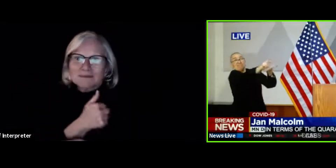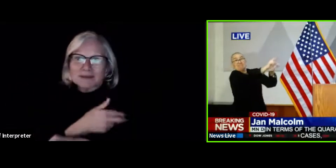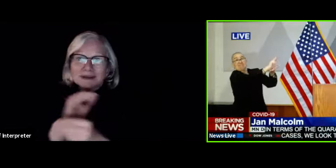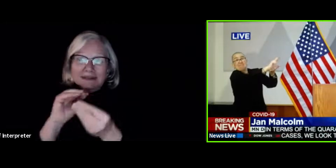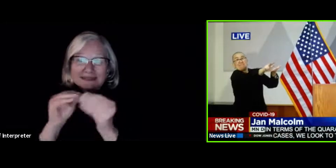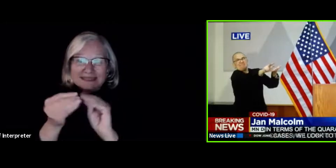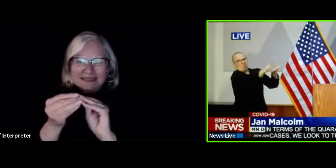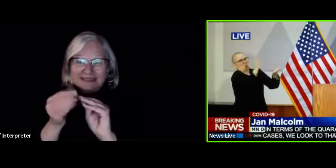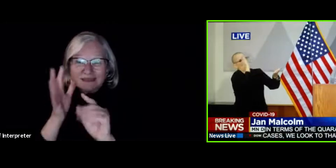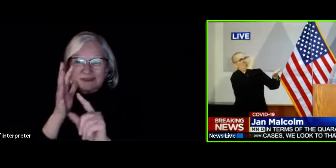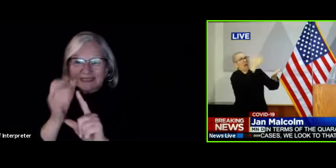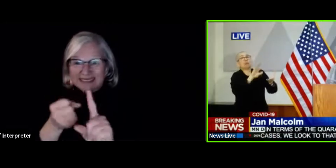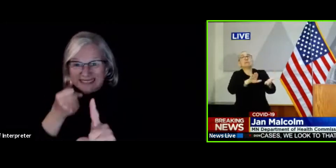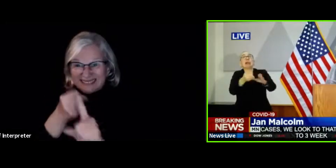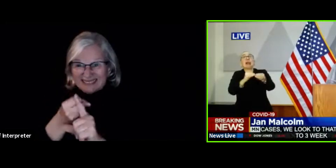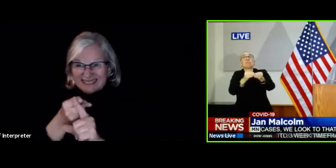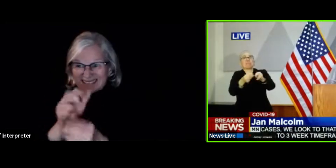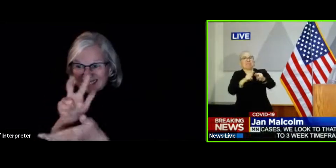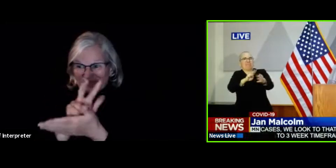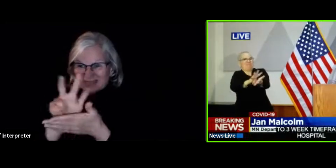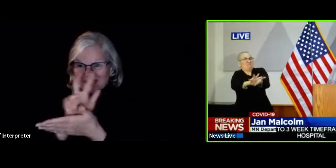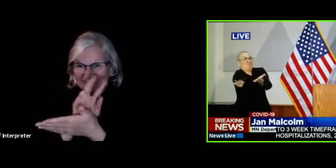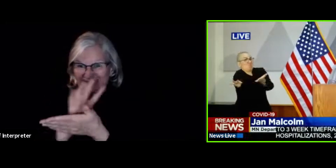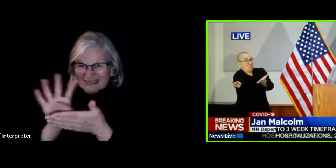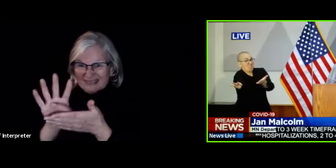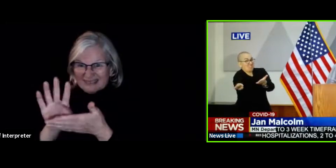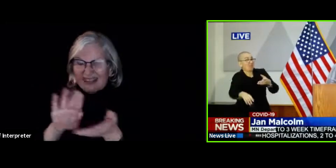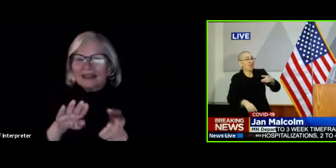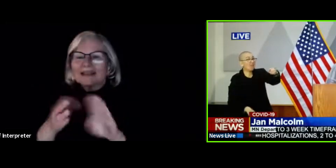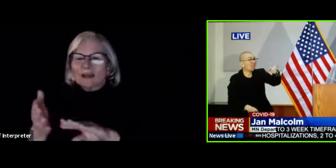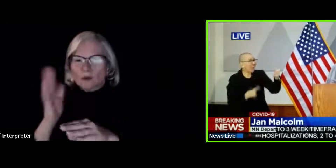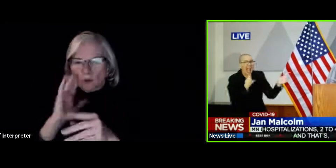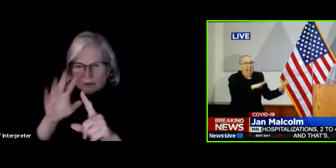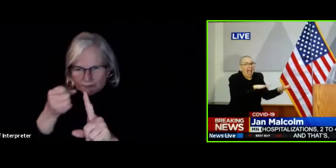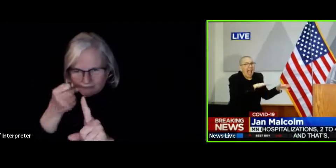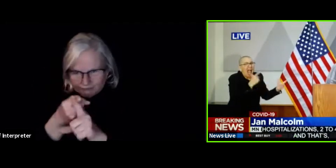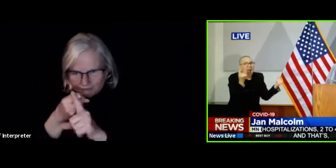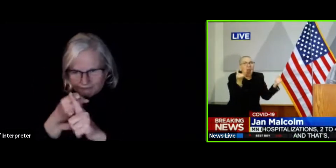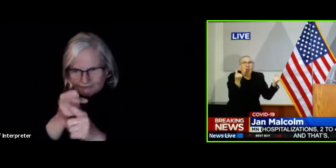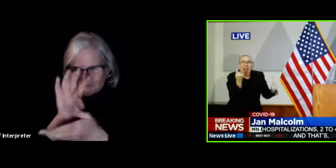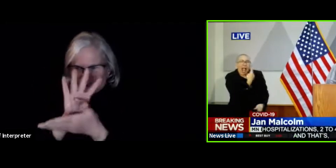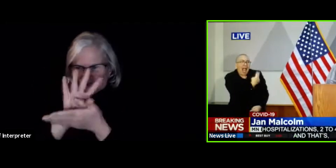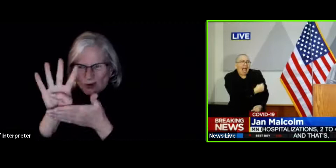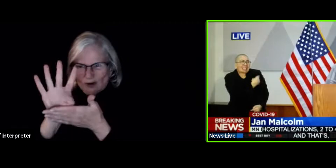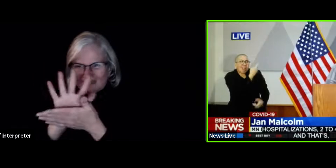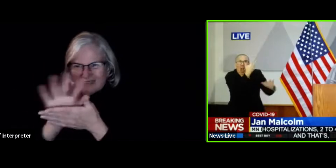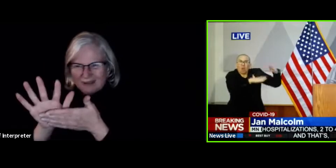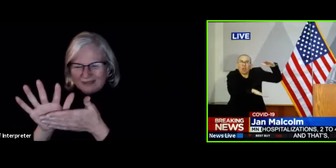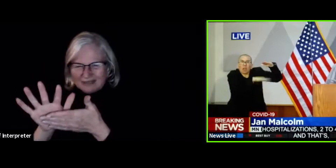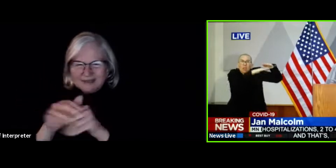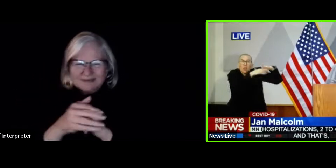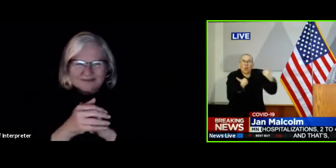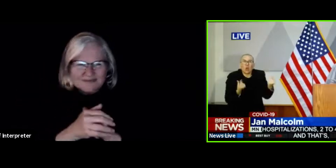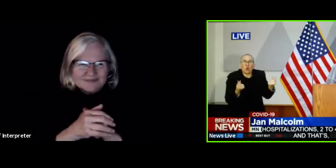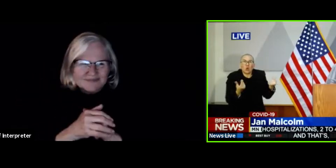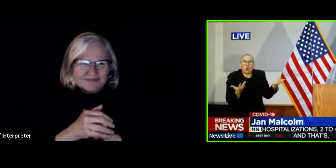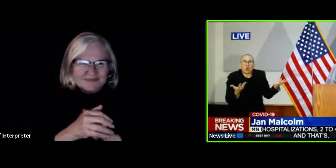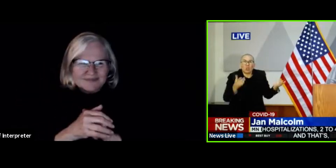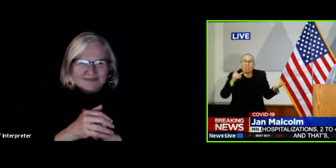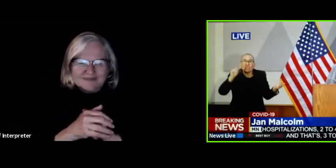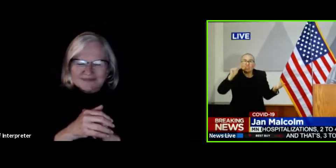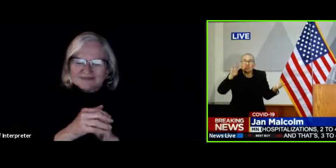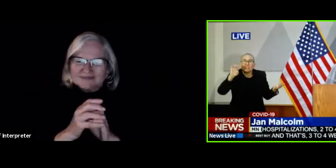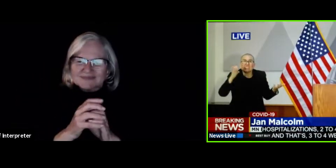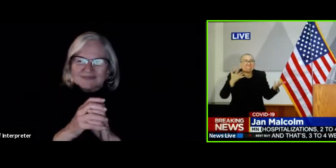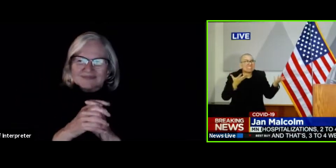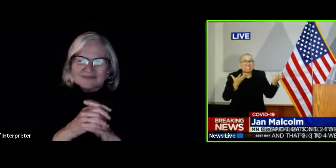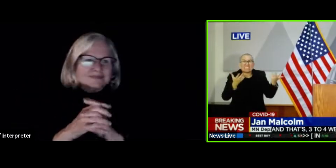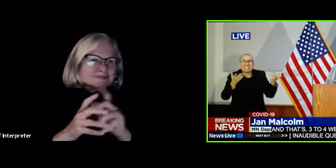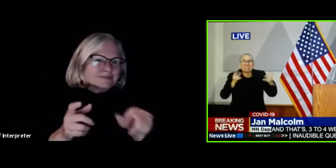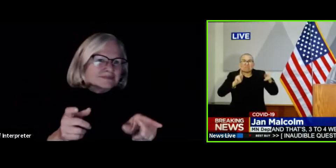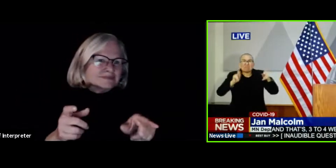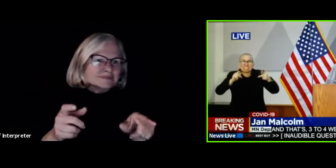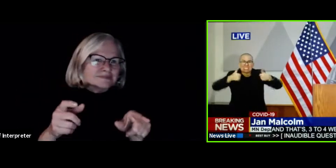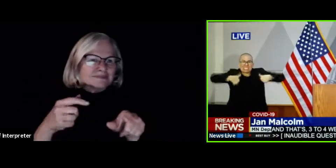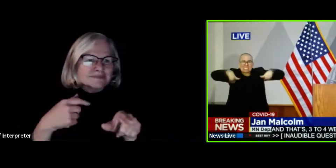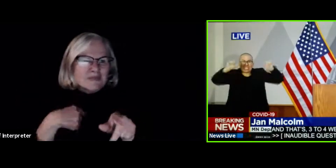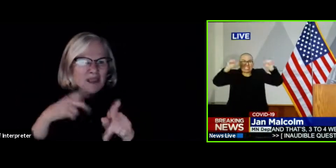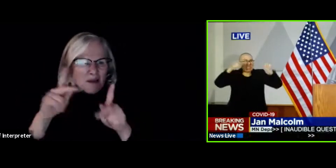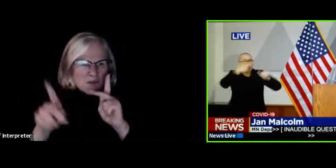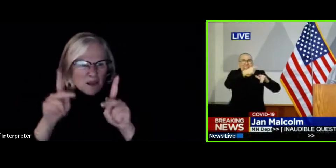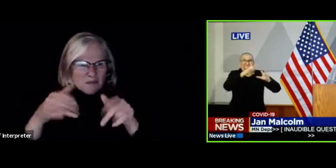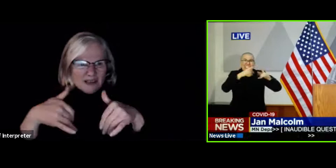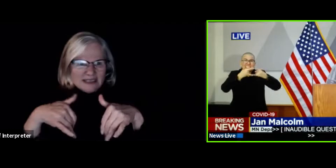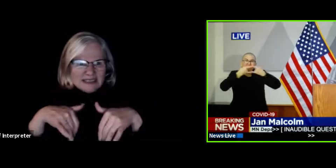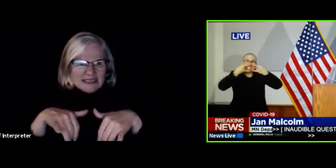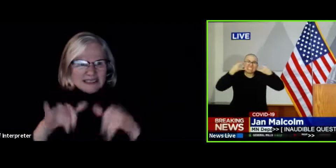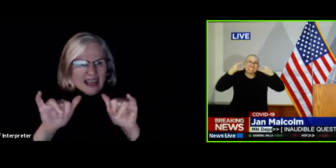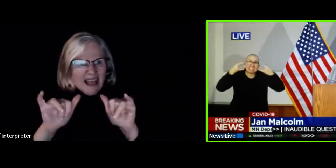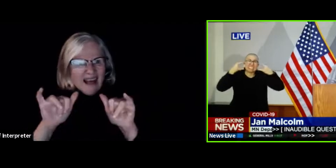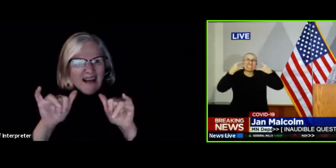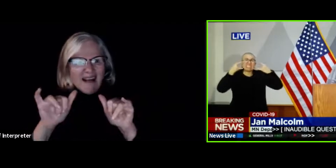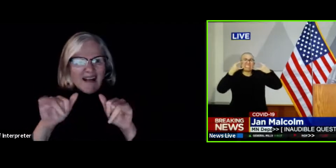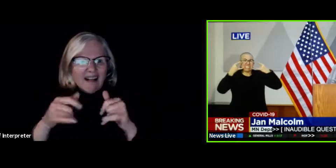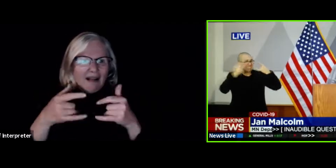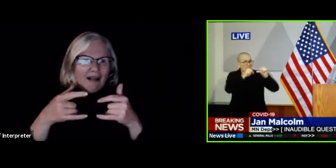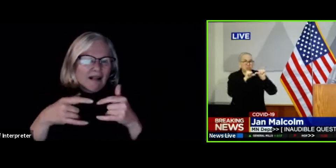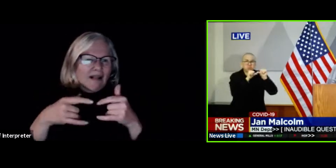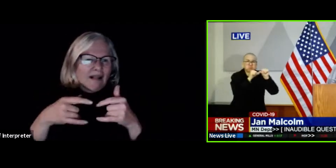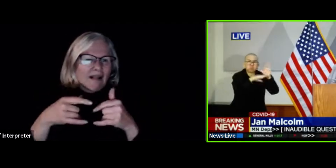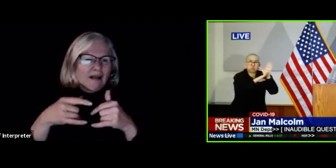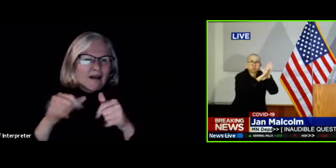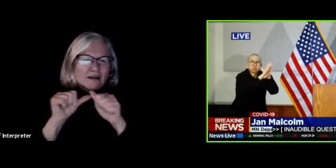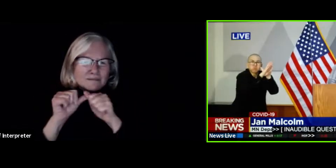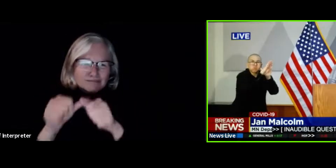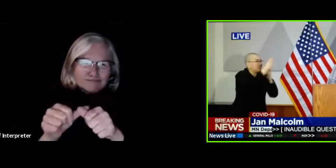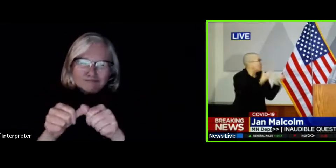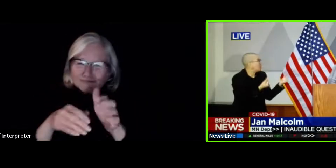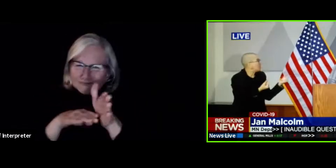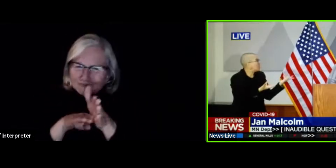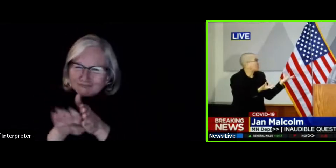[OFF MIC, CAN'T UNDERSTAND] ≫ YEAH, WE CONTINUE TO HAVE DISCUSSIONS